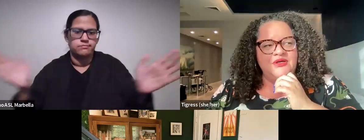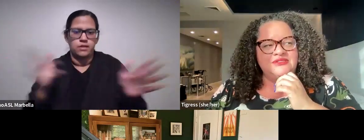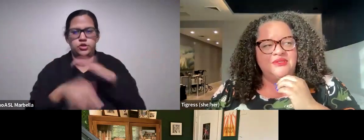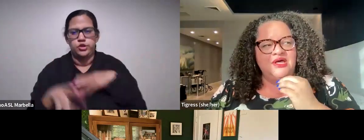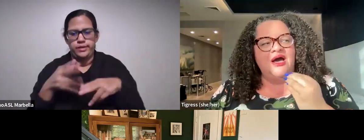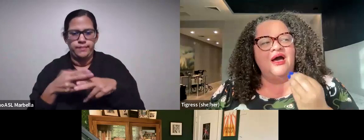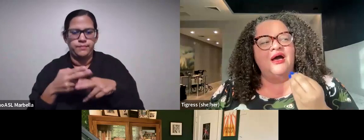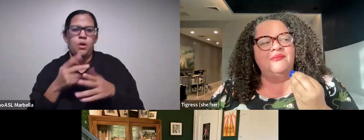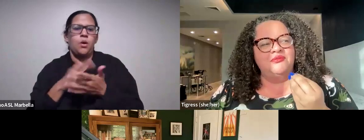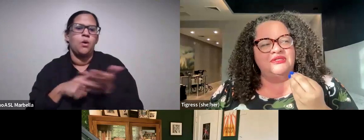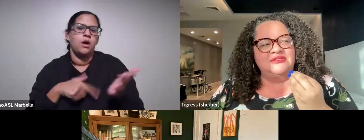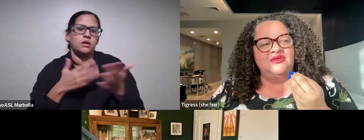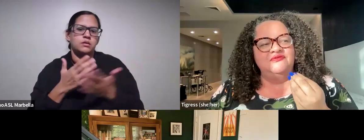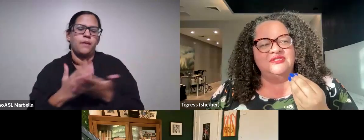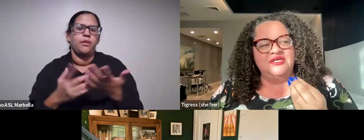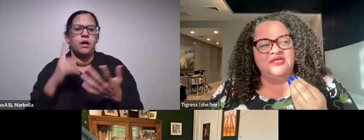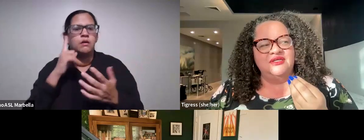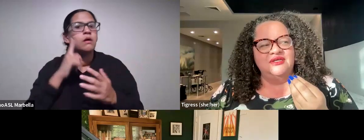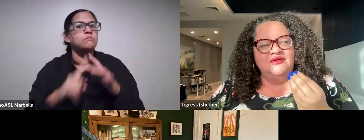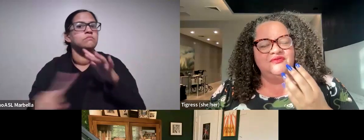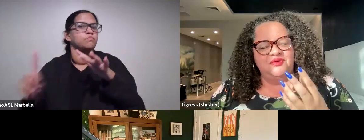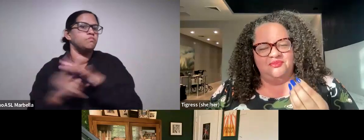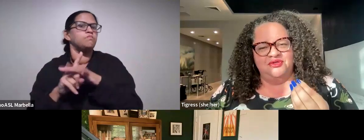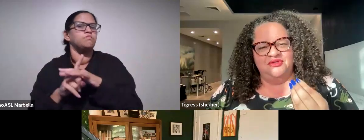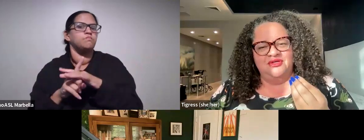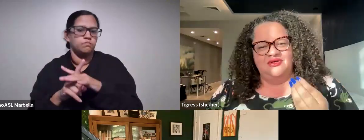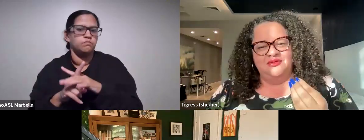what are some of the aha moments that you've seen from people who